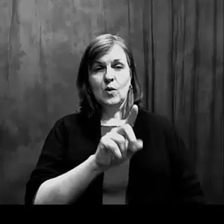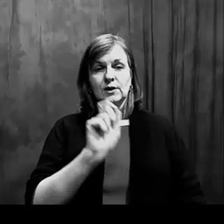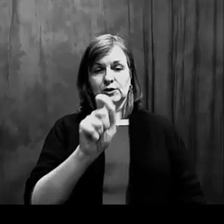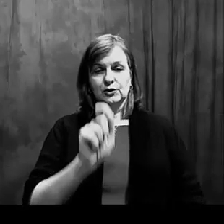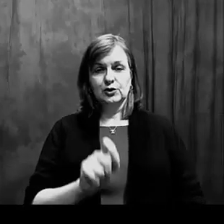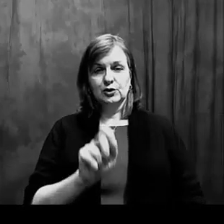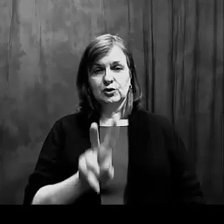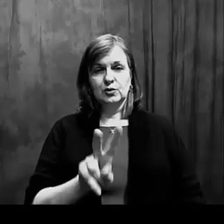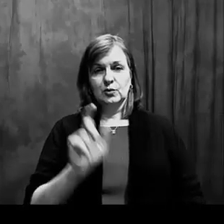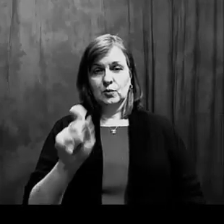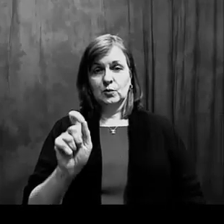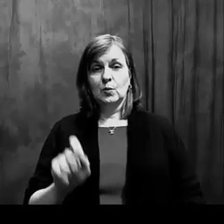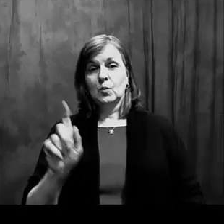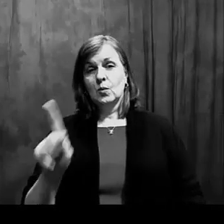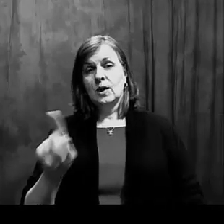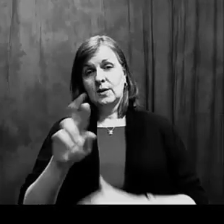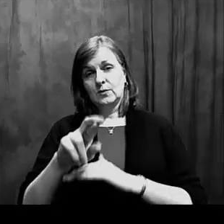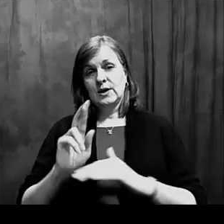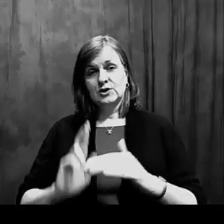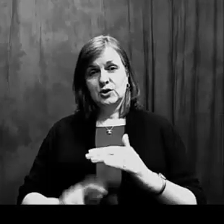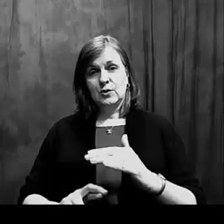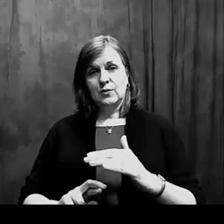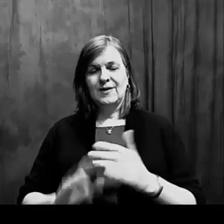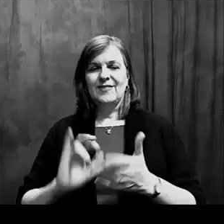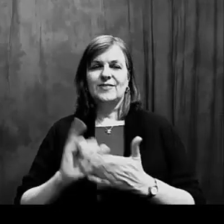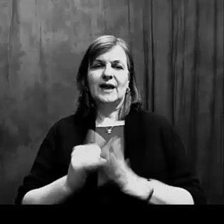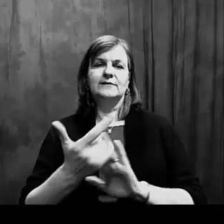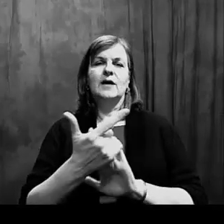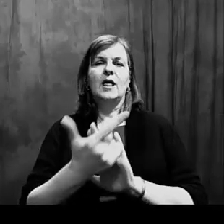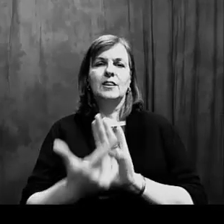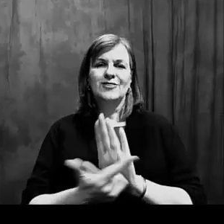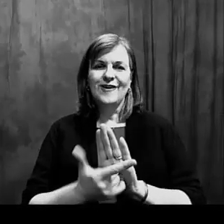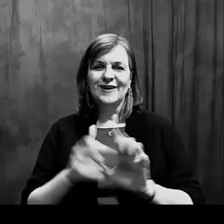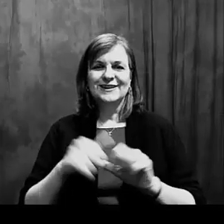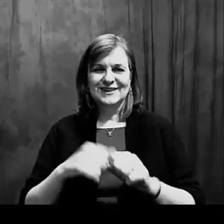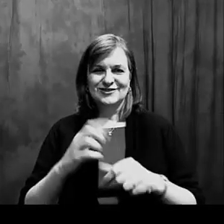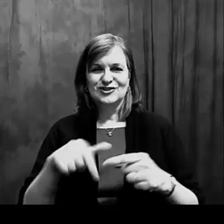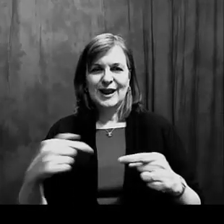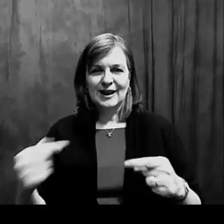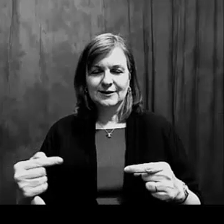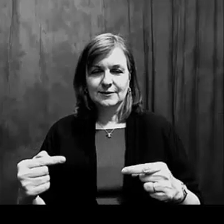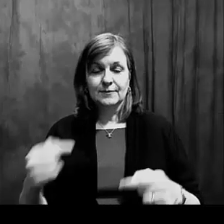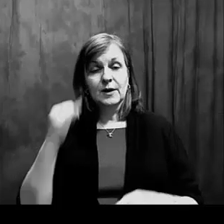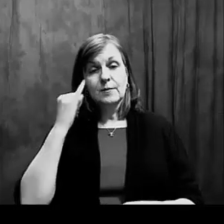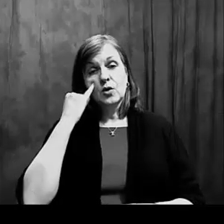so this color is phenotype